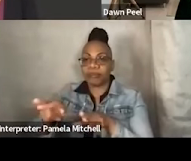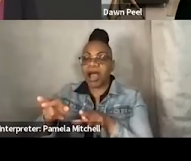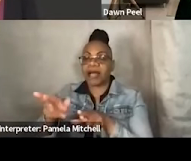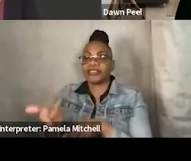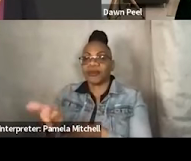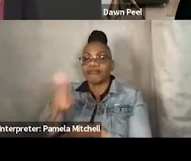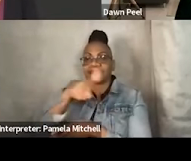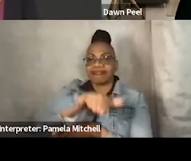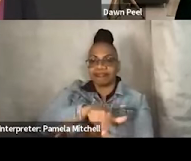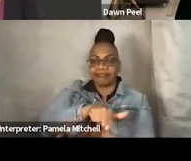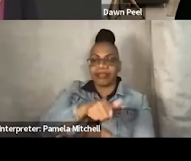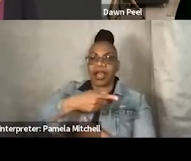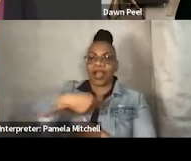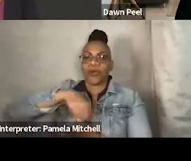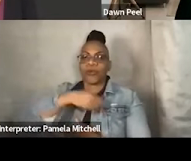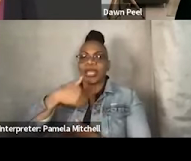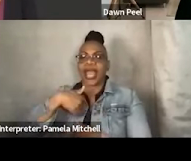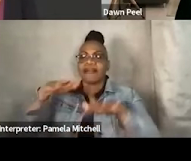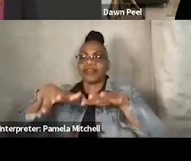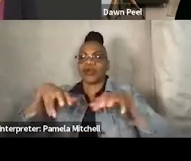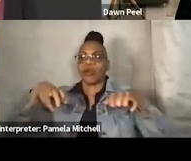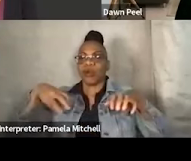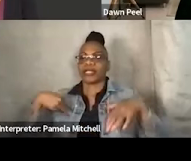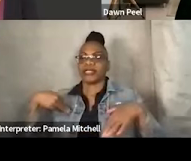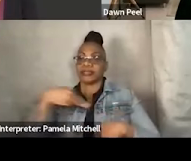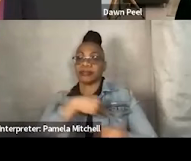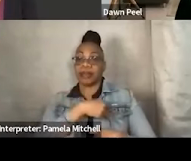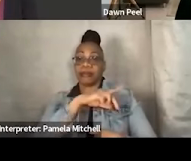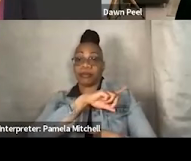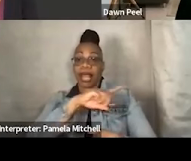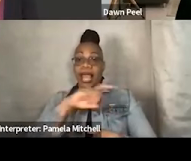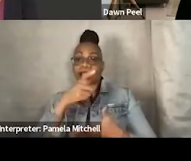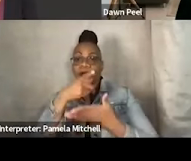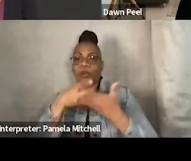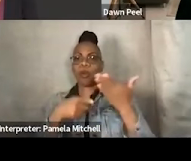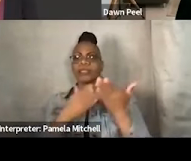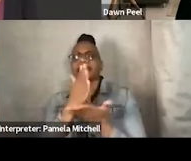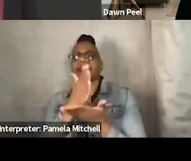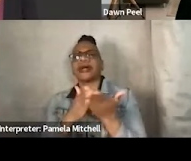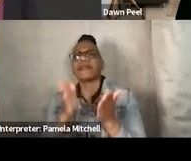So we have an audience member asking "What are some recommendations for finding out